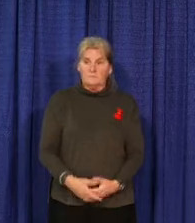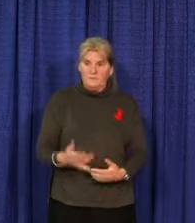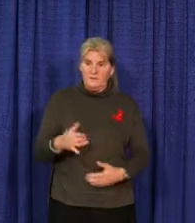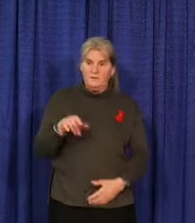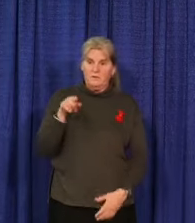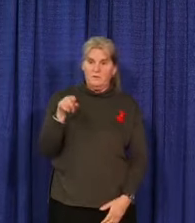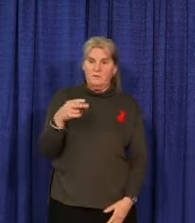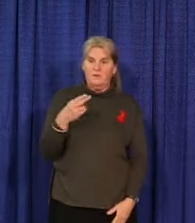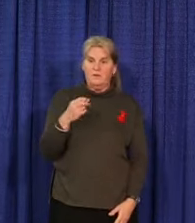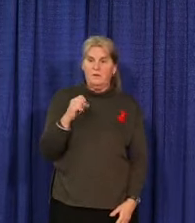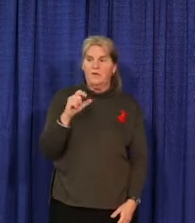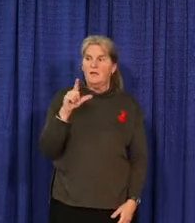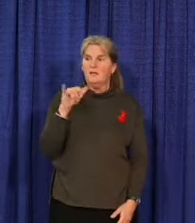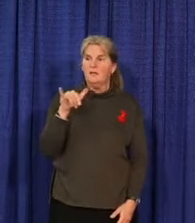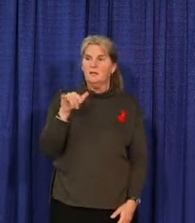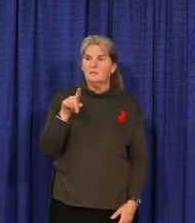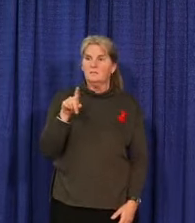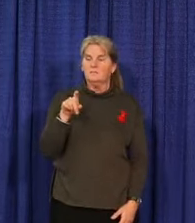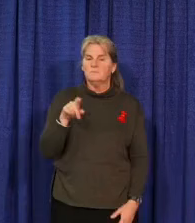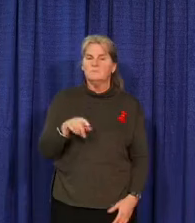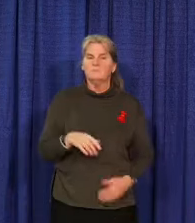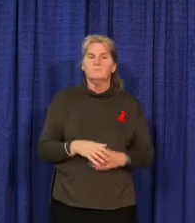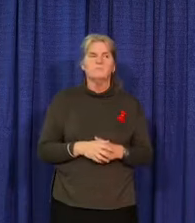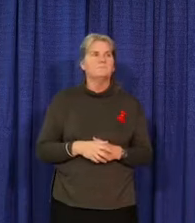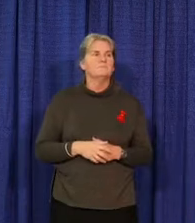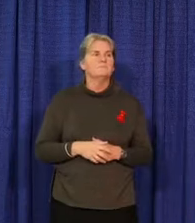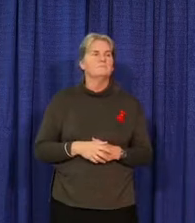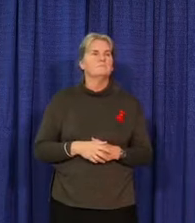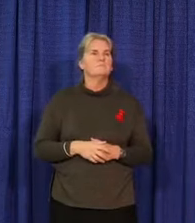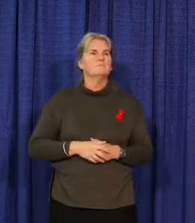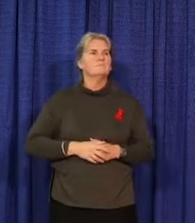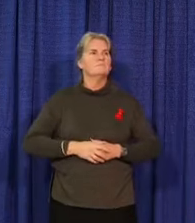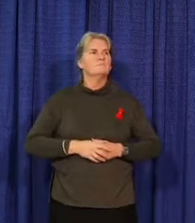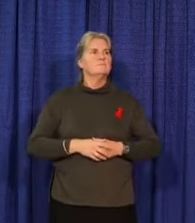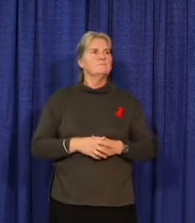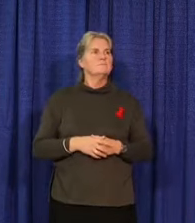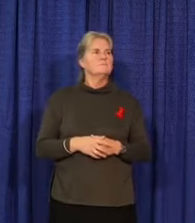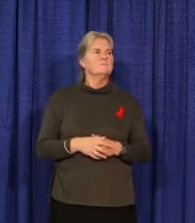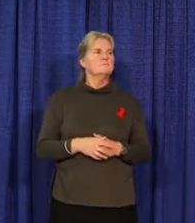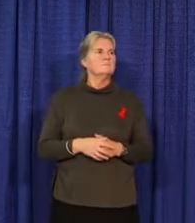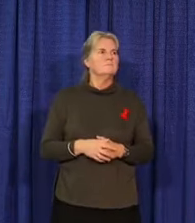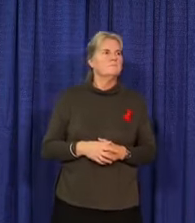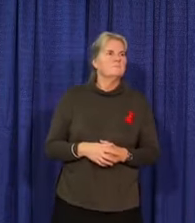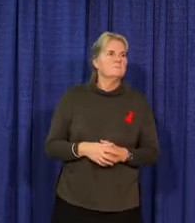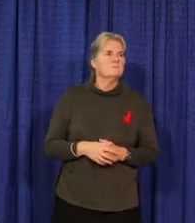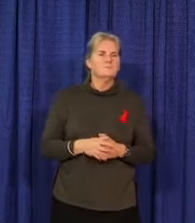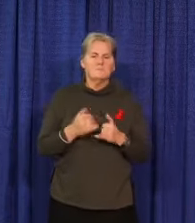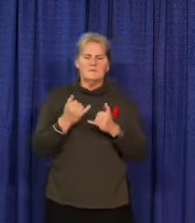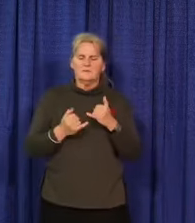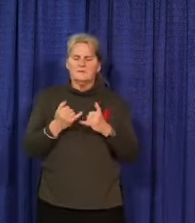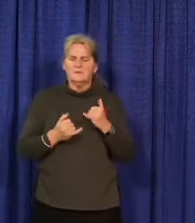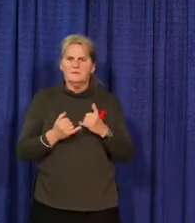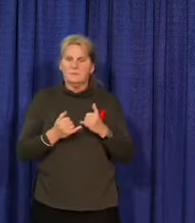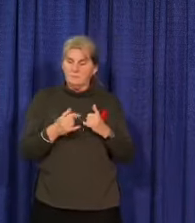Are you still there? Reporter: I am here now, the feed kind of cut out at the end.